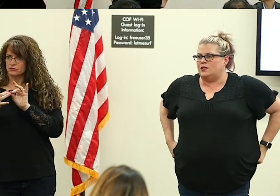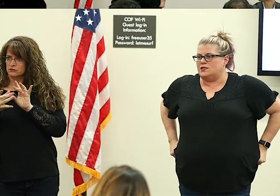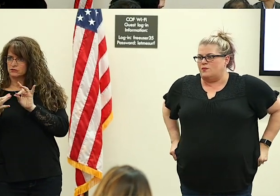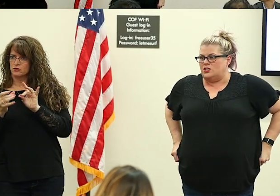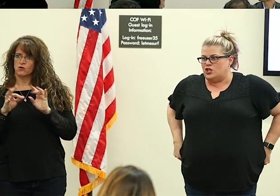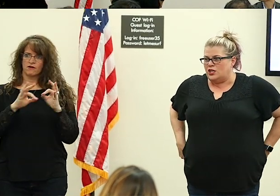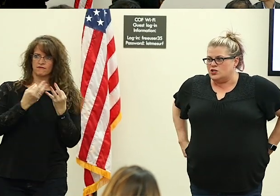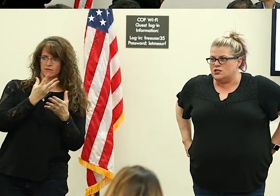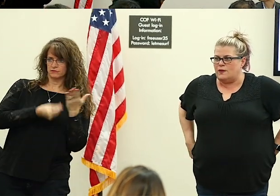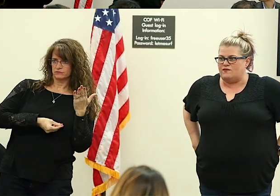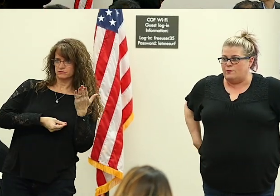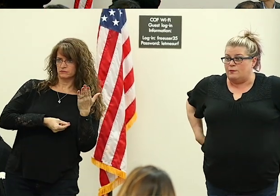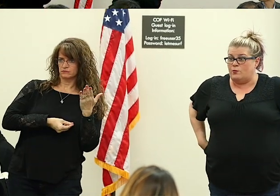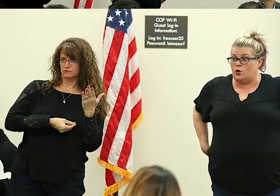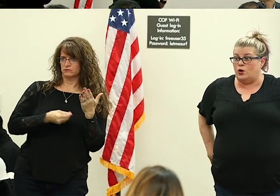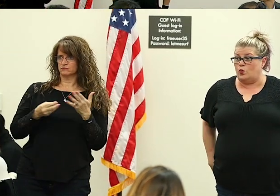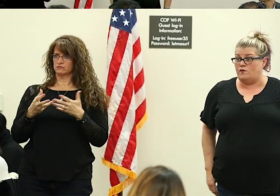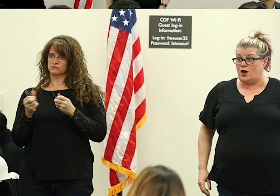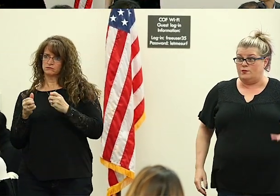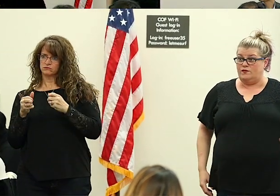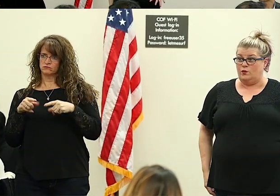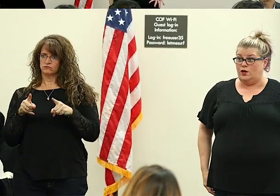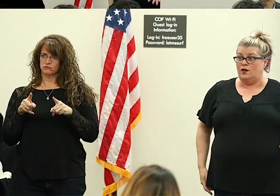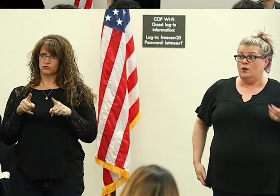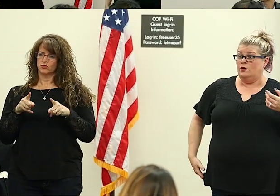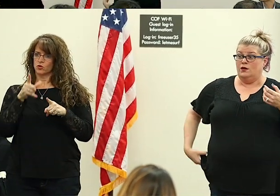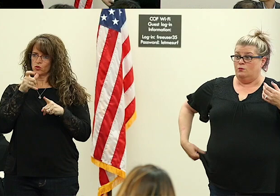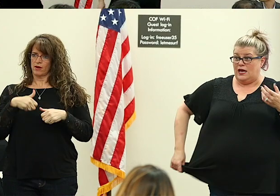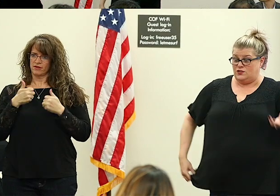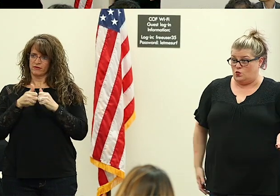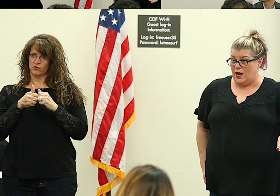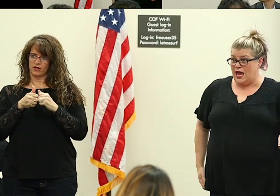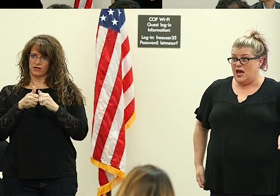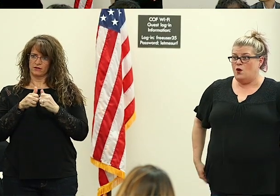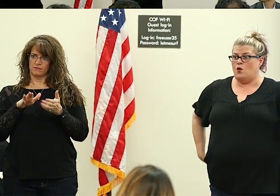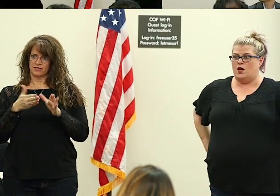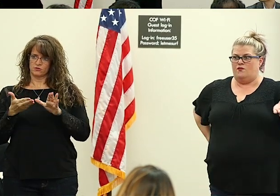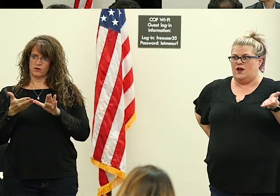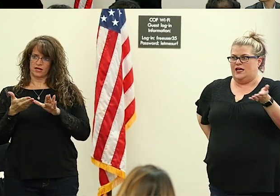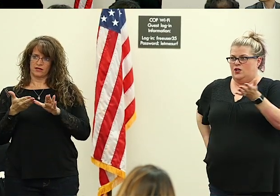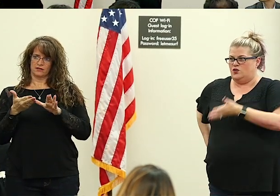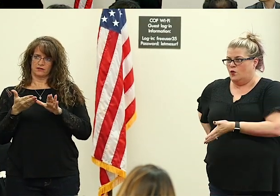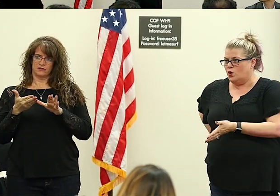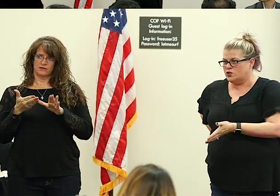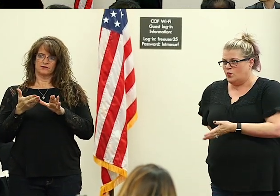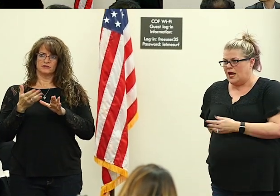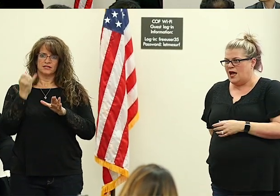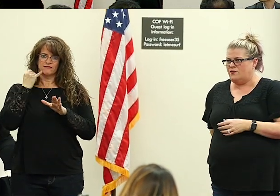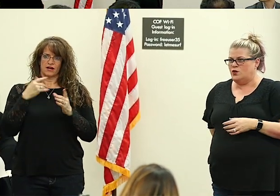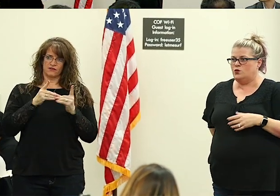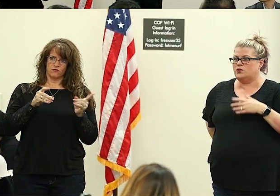and something changes. My family member or whoever I'm living with passes away, or if I get a divorce or what have you,